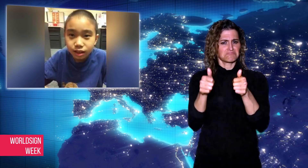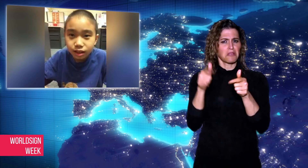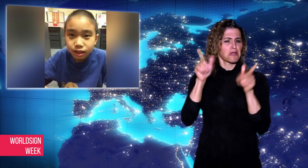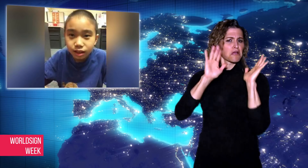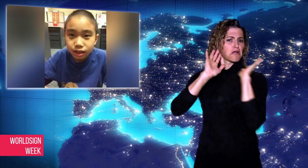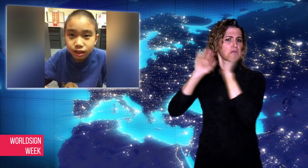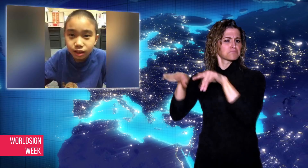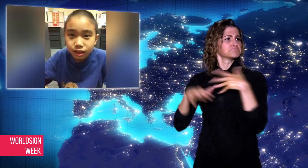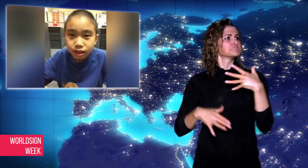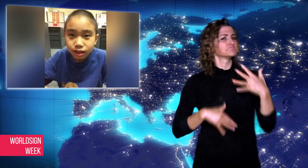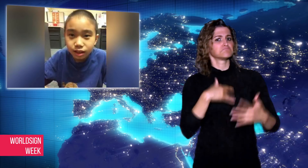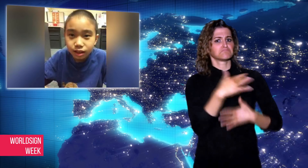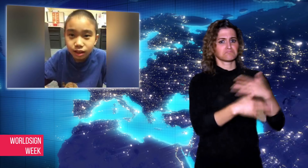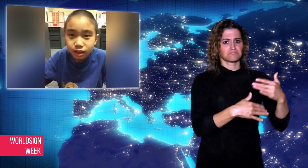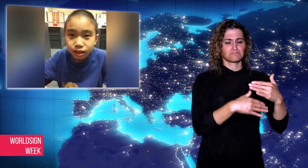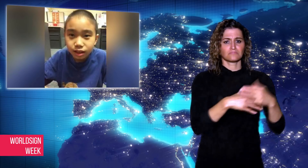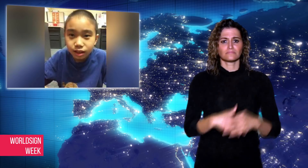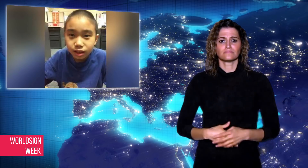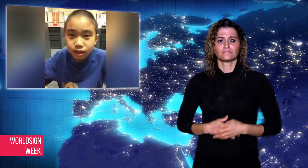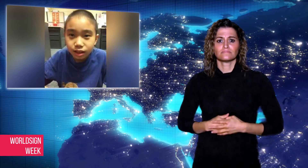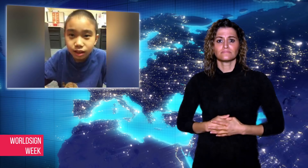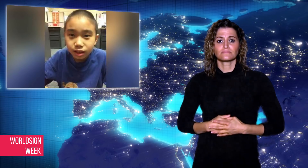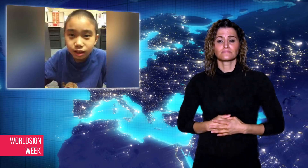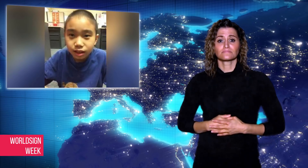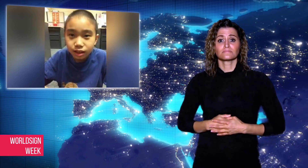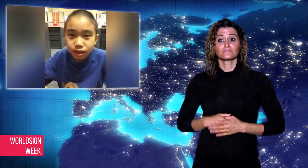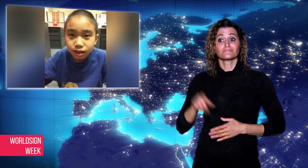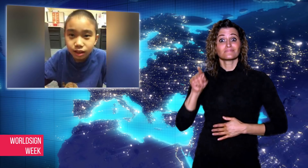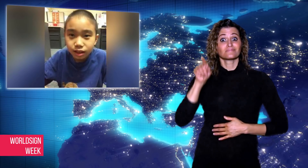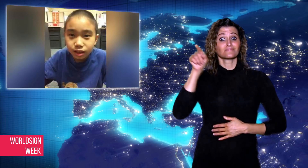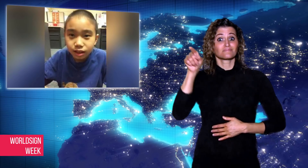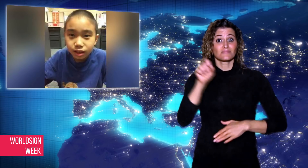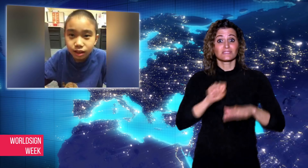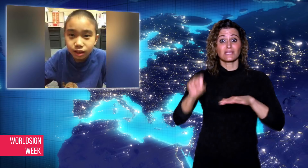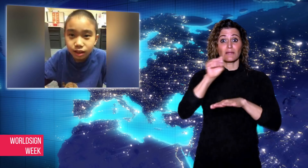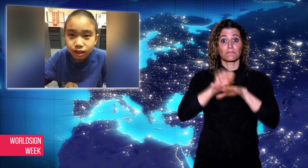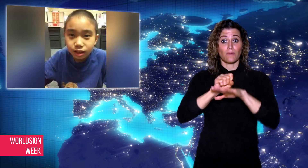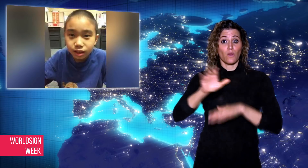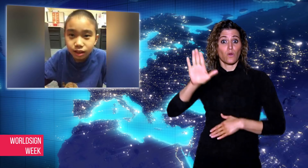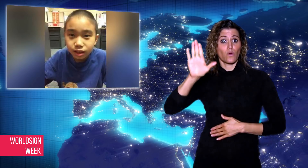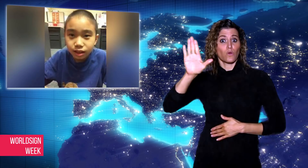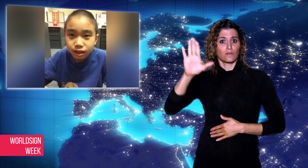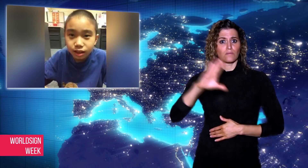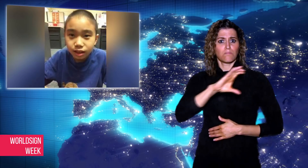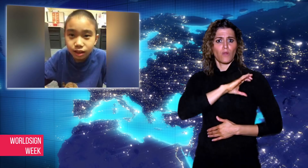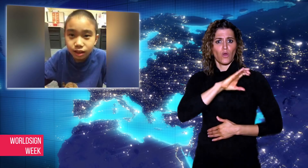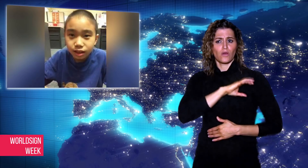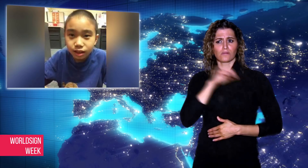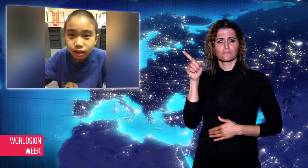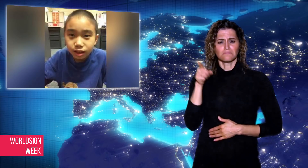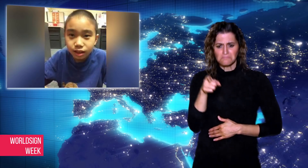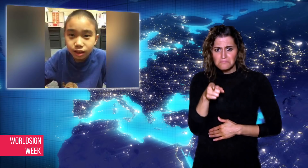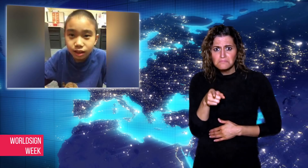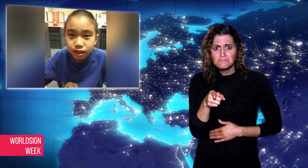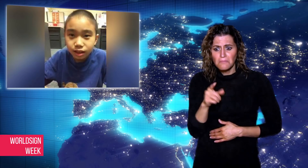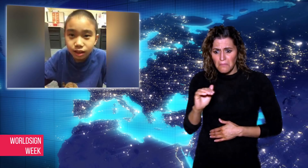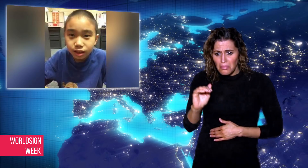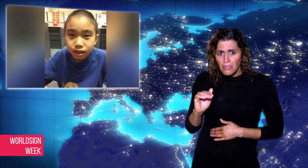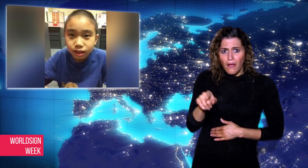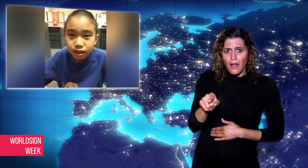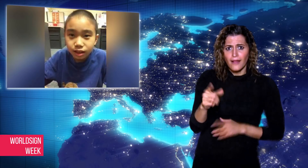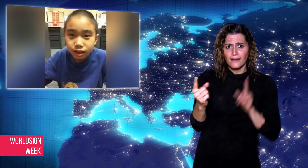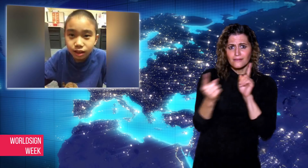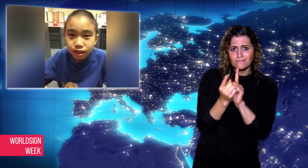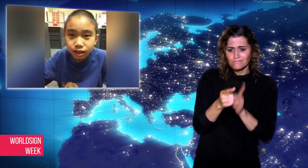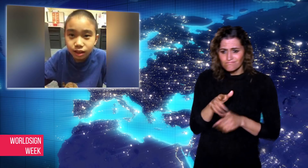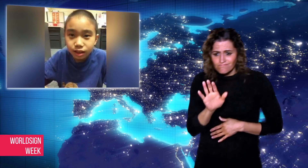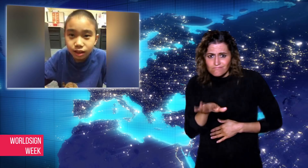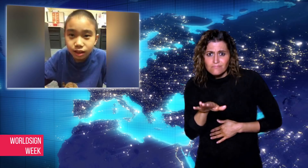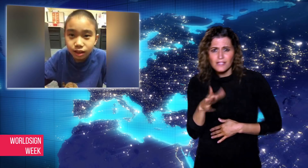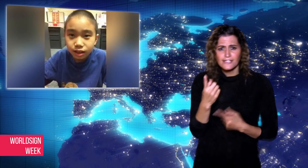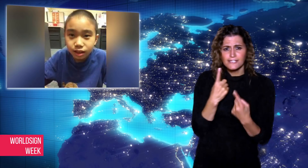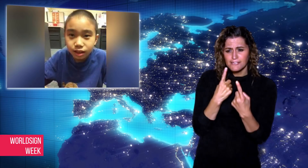son. It took the Singaporean police